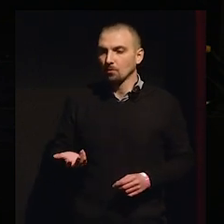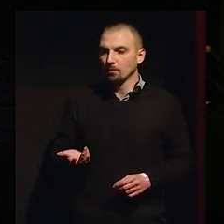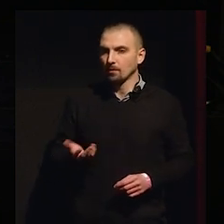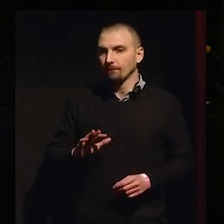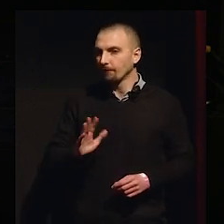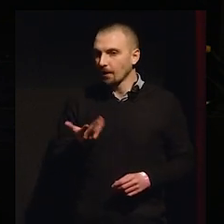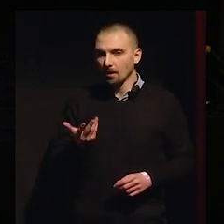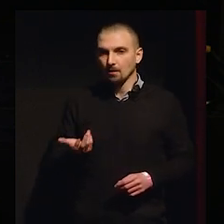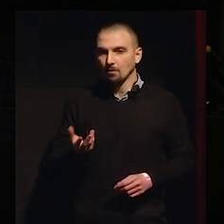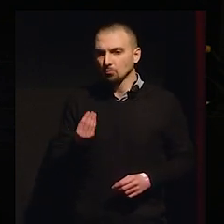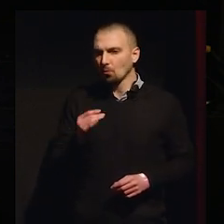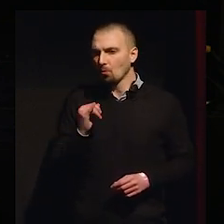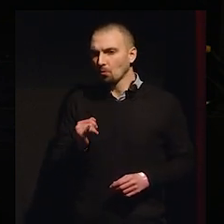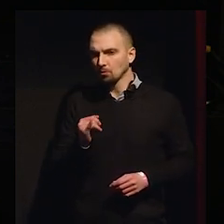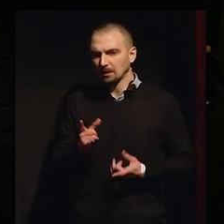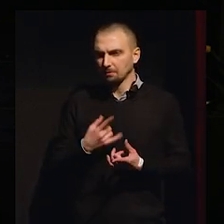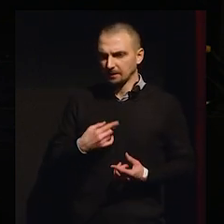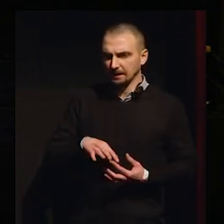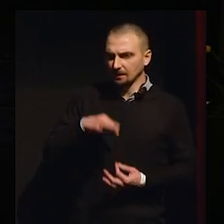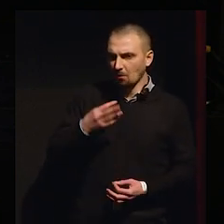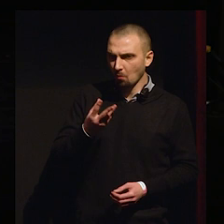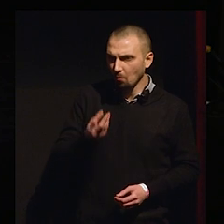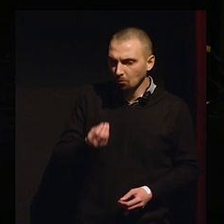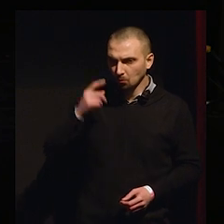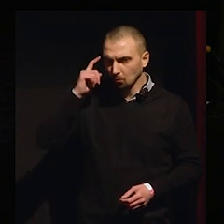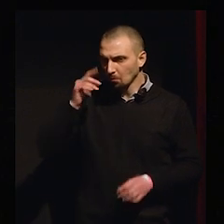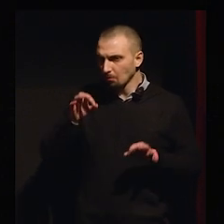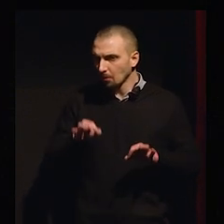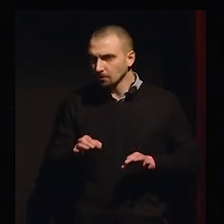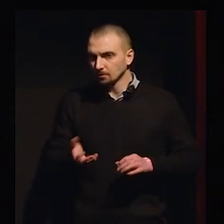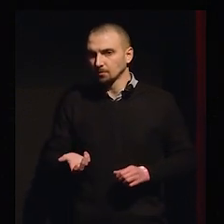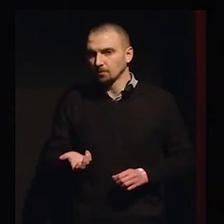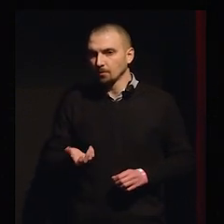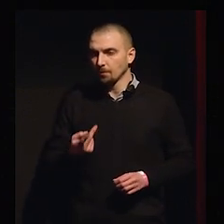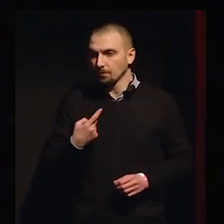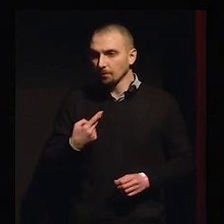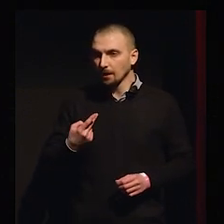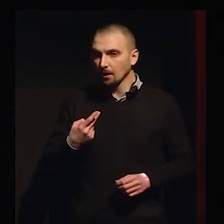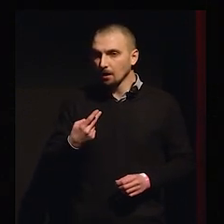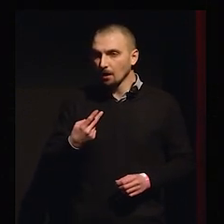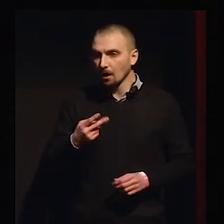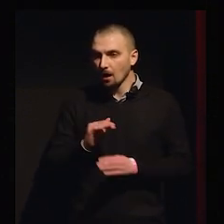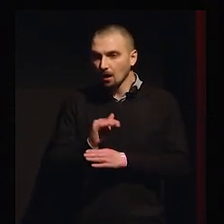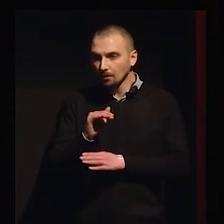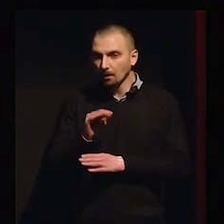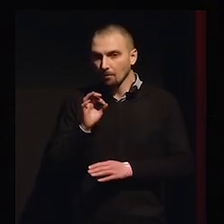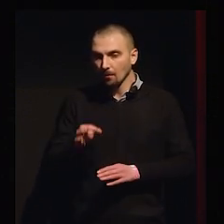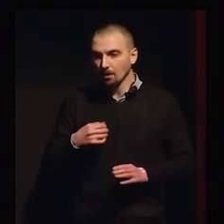or as if you are a very bad person. And I spent most of my life feeling like that.